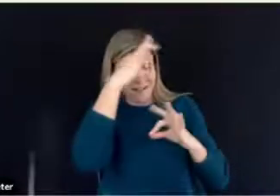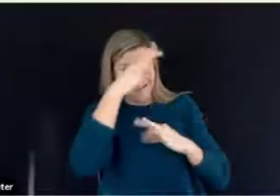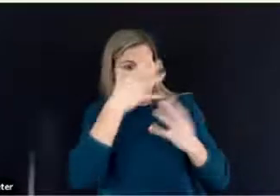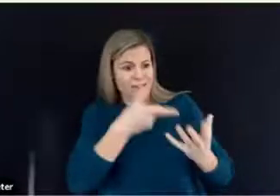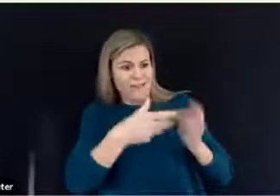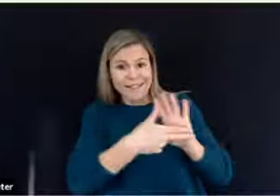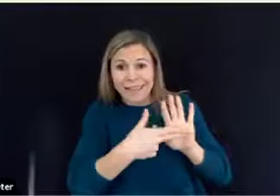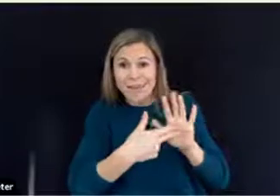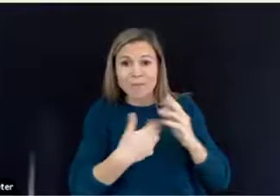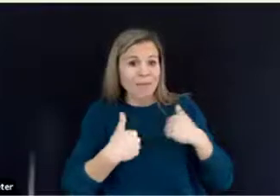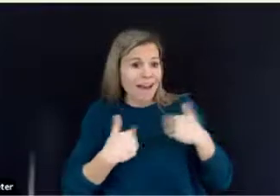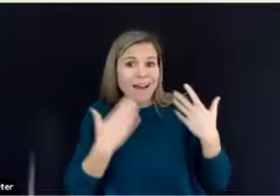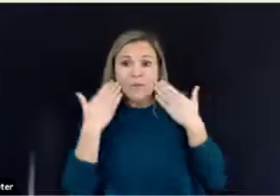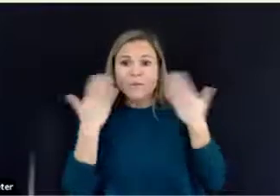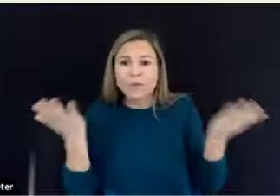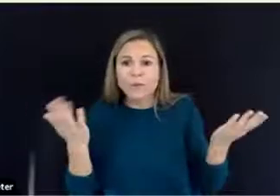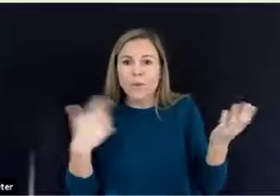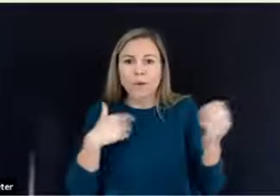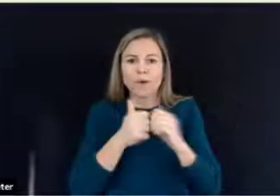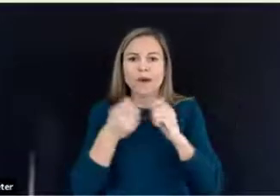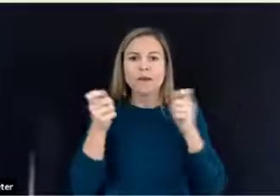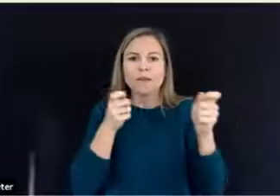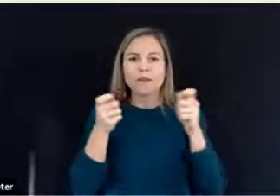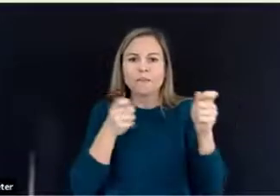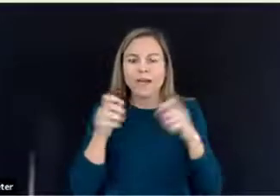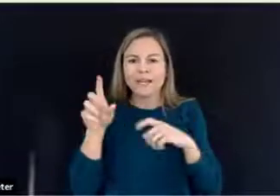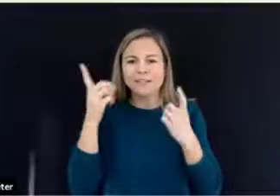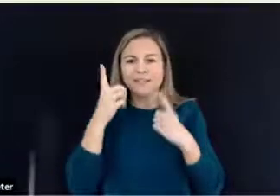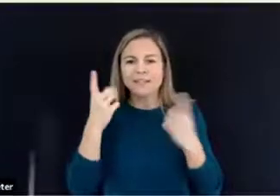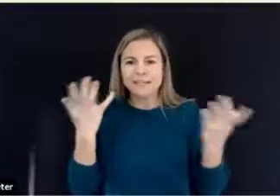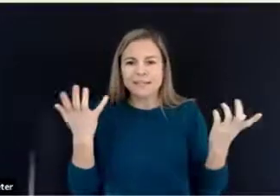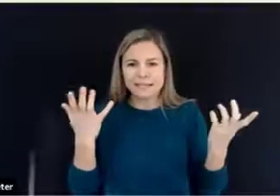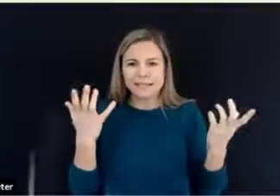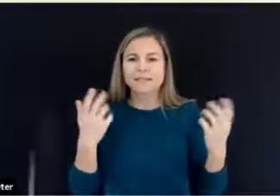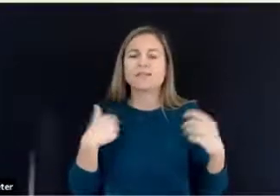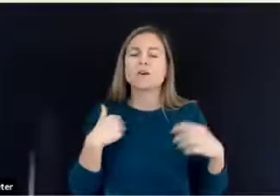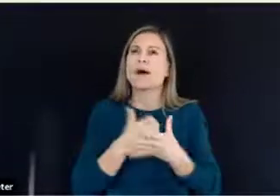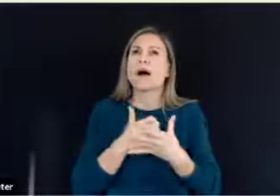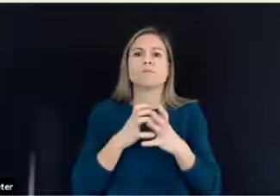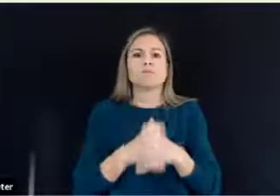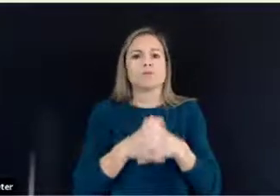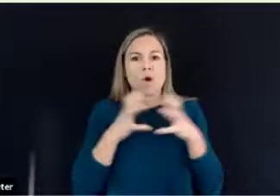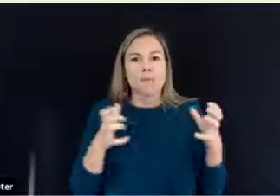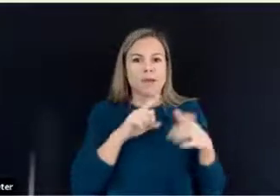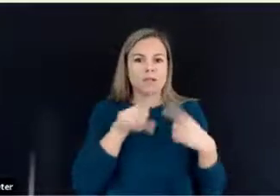and then you can't manage the disease as well. All of this comes back to quality-of-life,